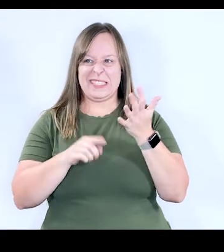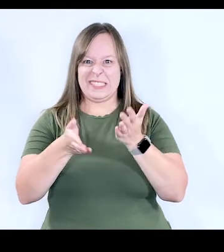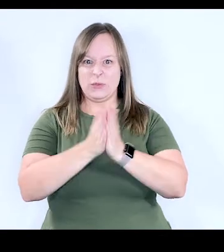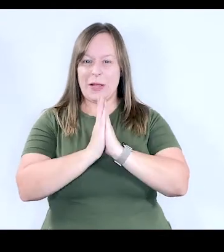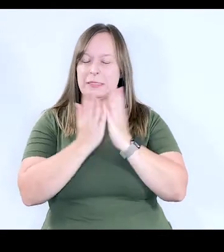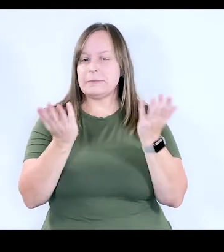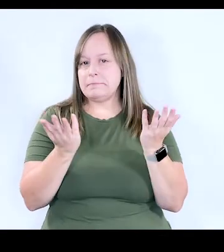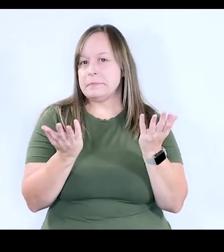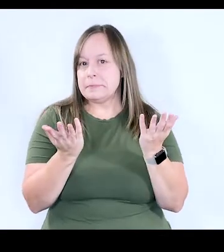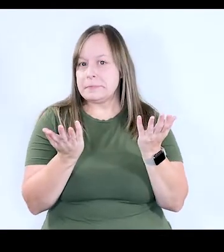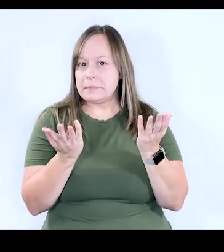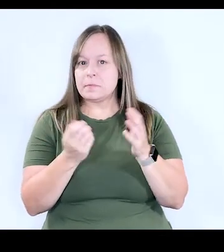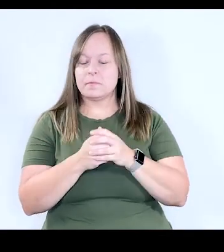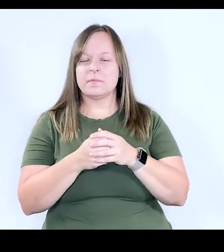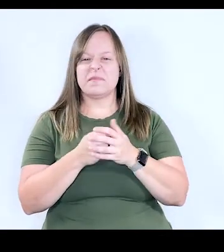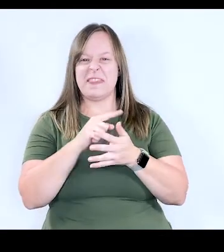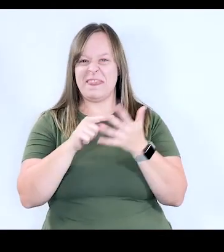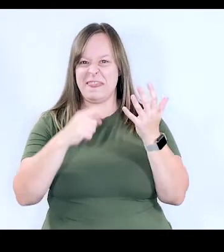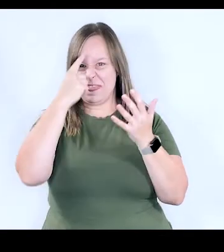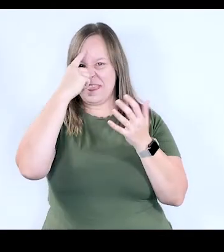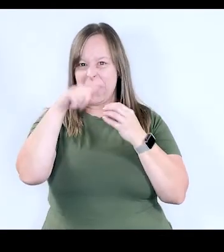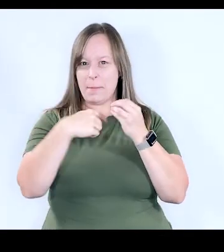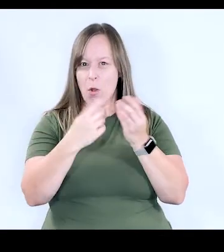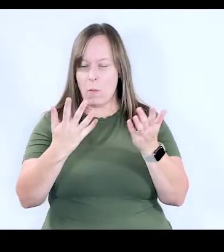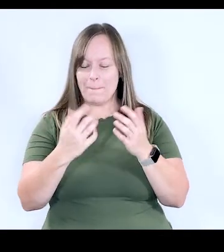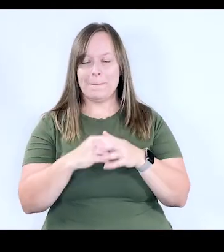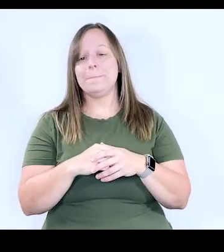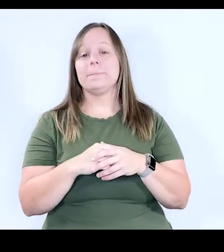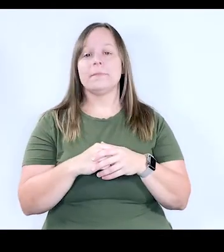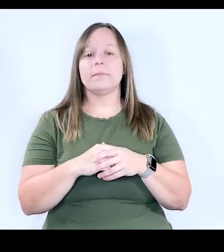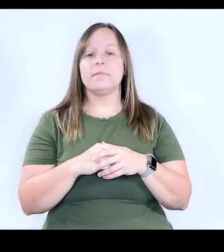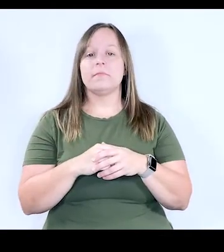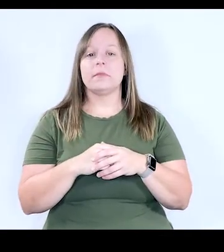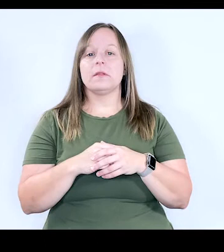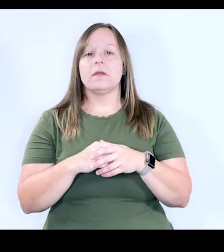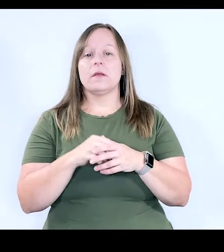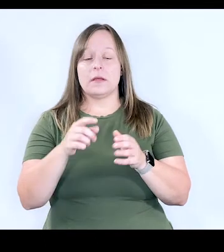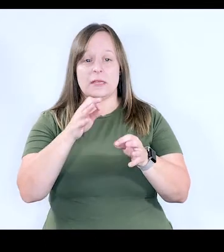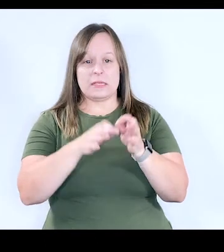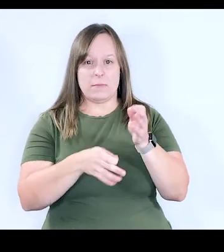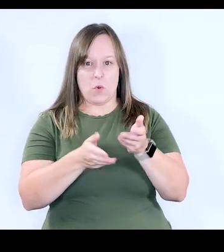a couple of different things to consider. So one simple way is to compare what your child